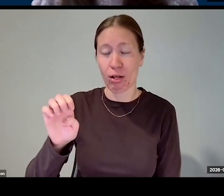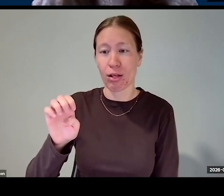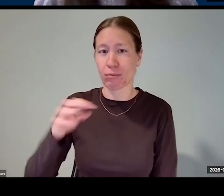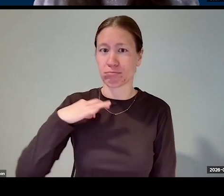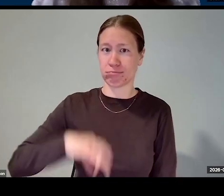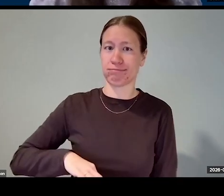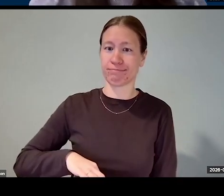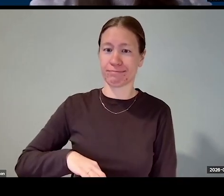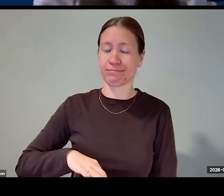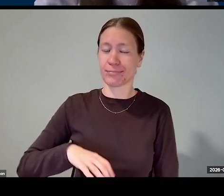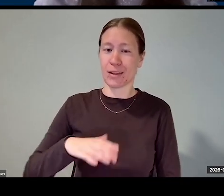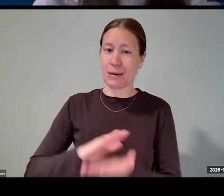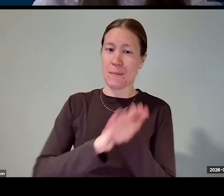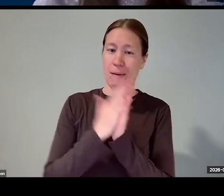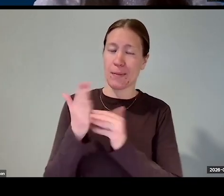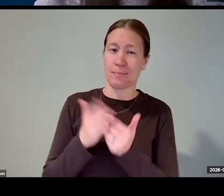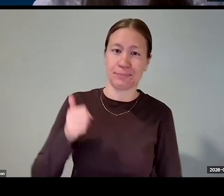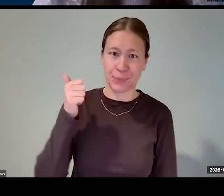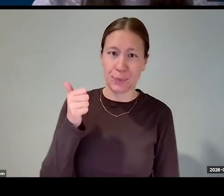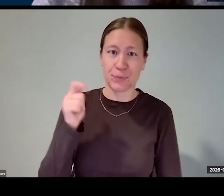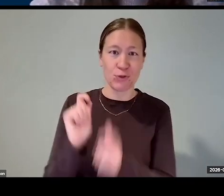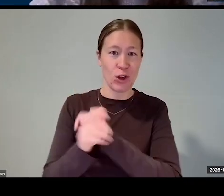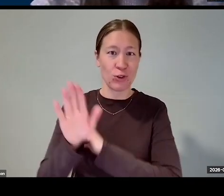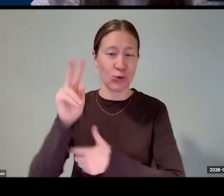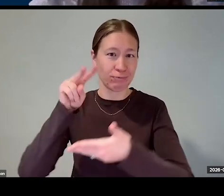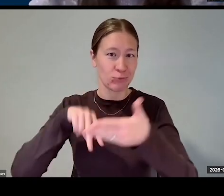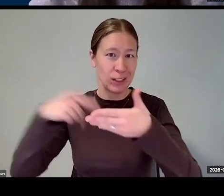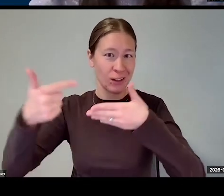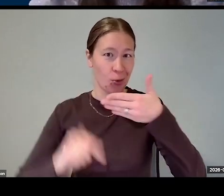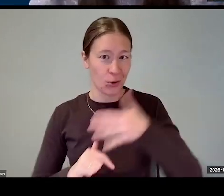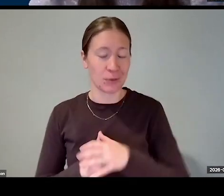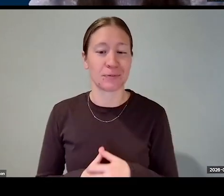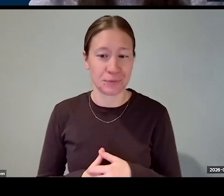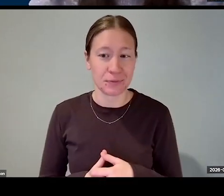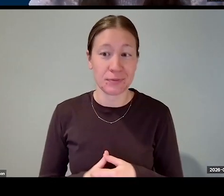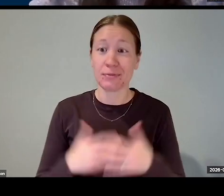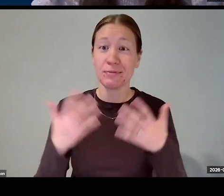It makes it so much easier to adjust reading order. So I already have Grackle installed.